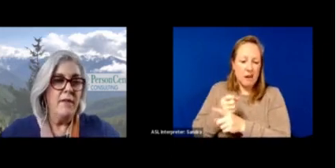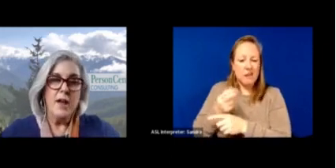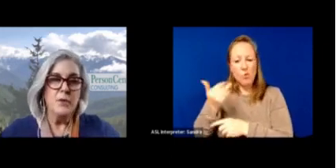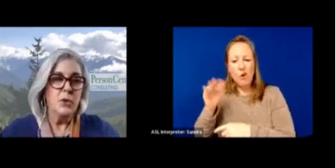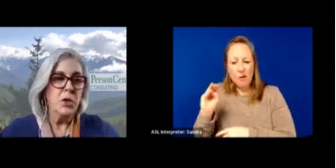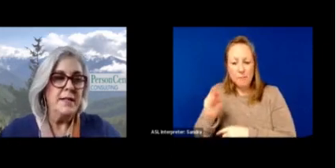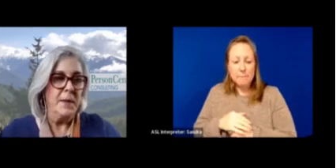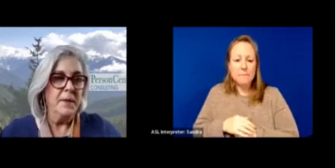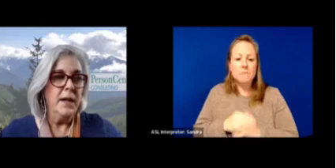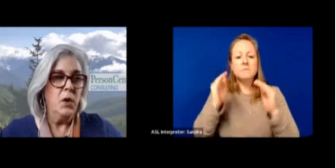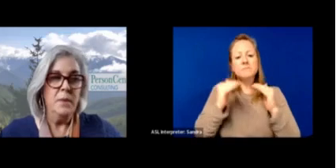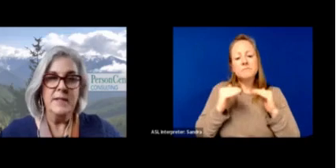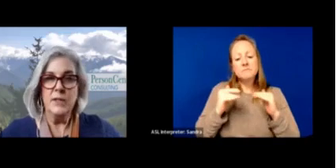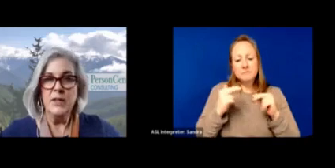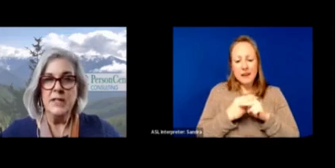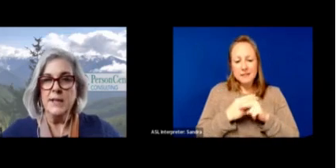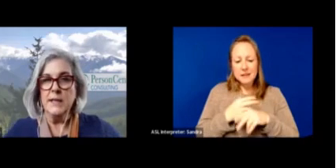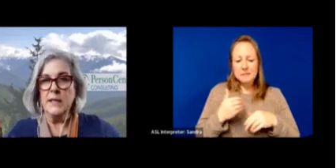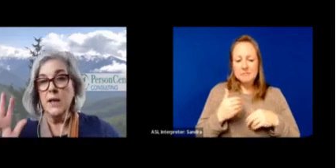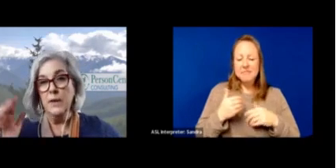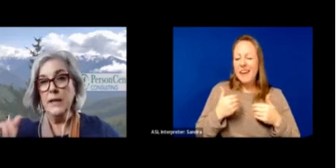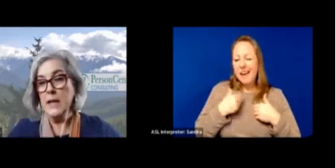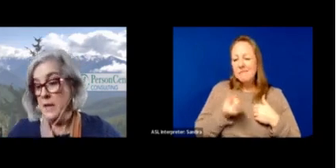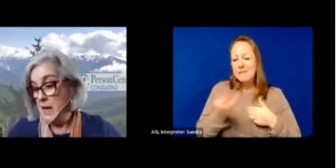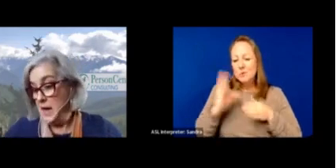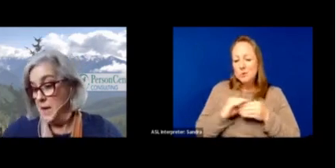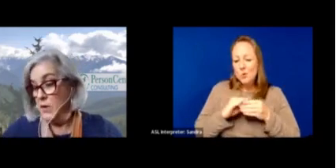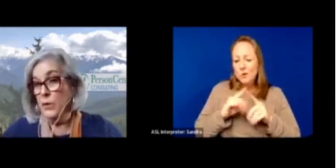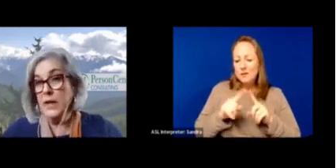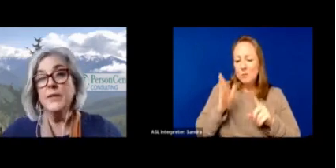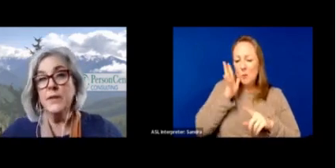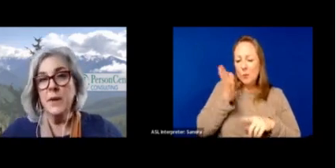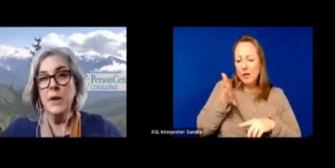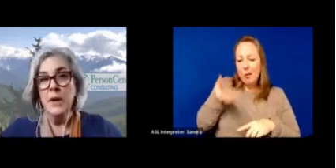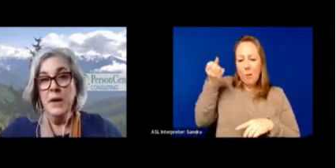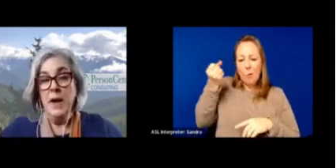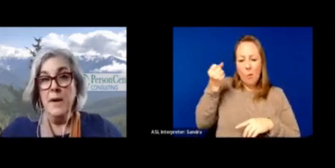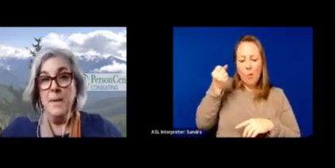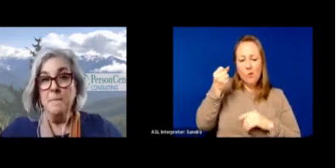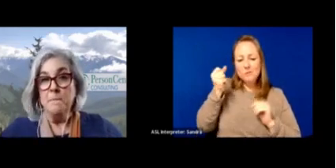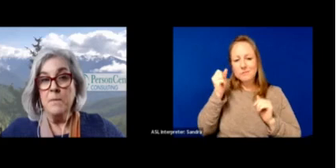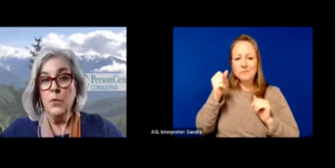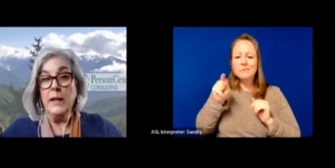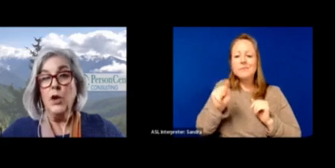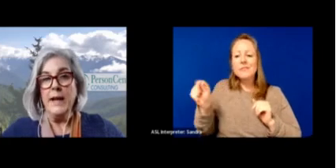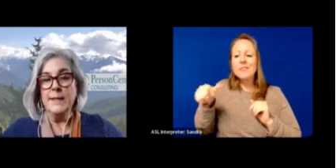have a couple of stories, but I'm gonna hold my stories, because they think really, you'll hear some really great